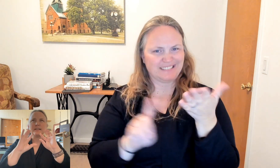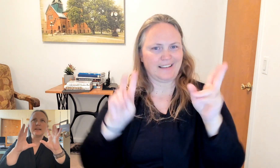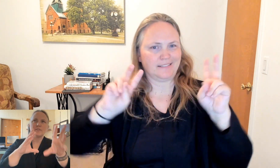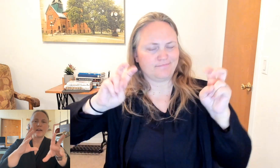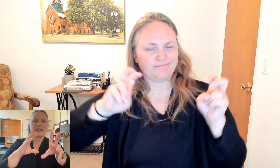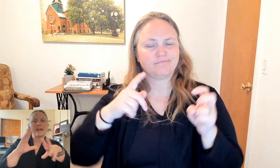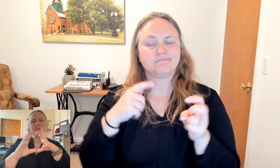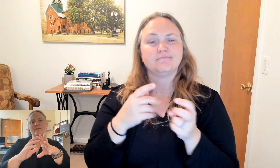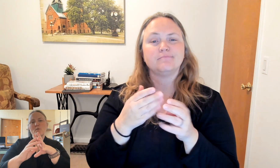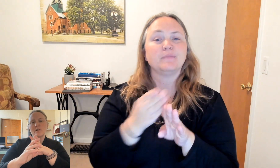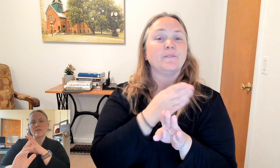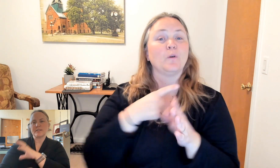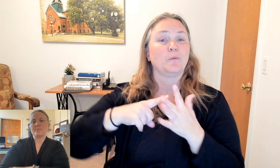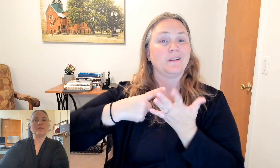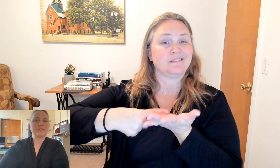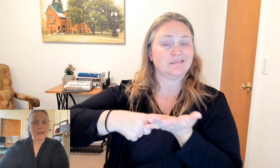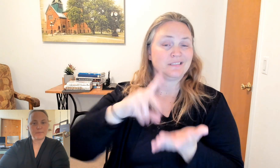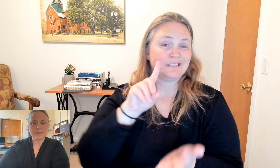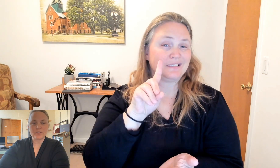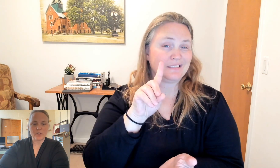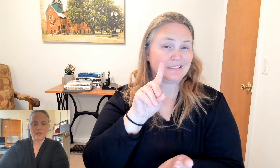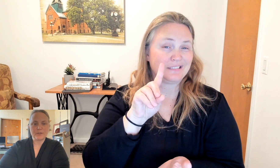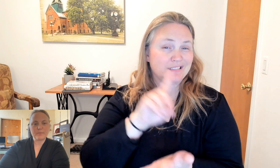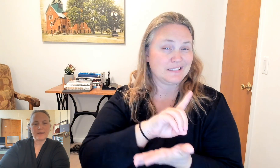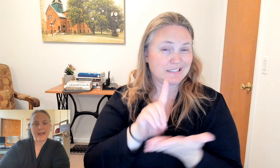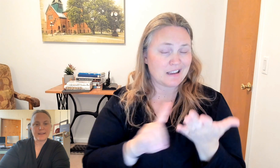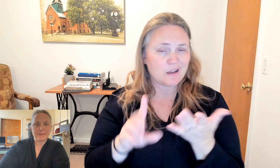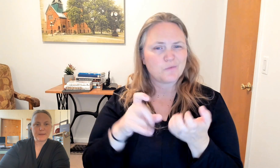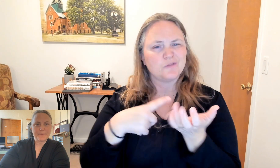Just clarify kind of four typical types of scholarship in academia.